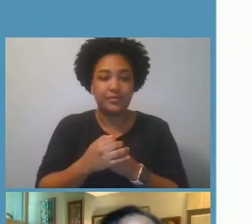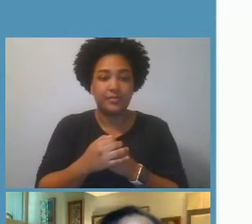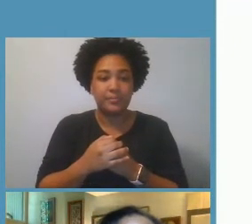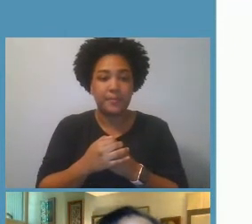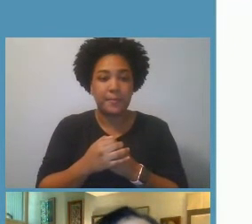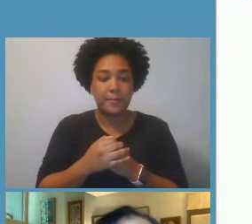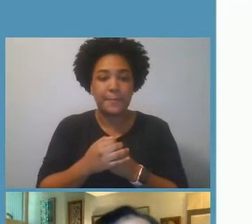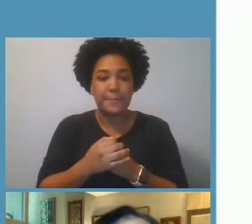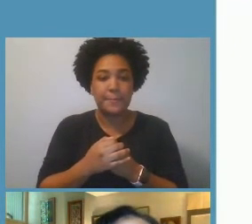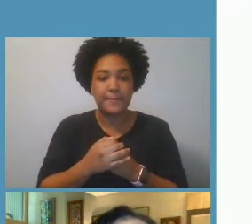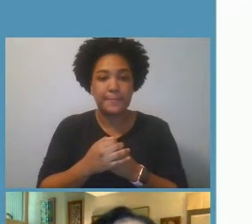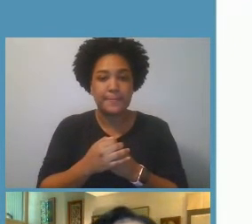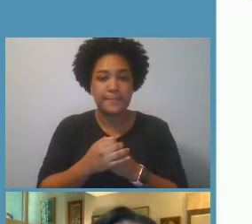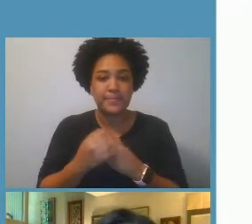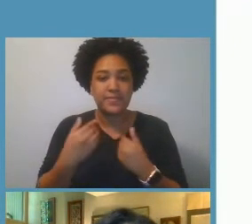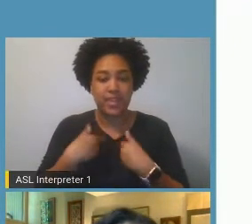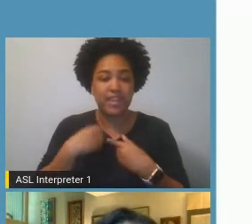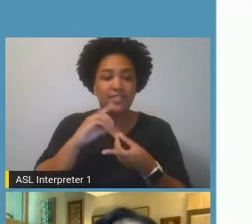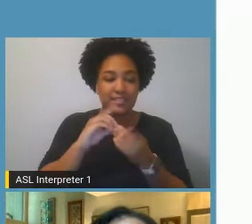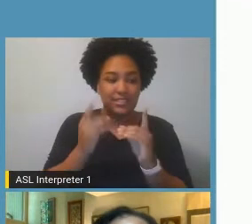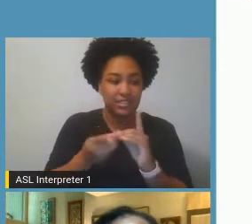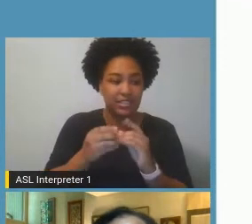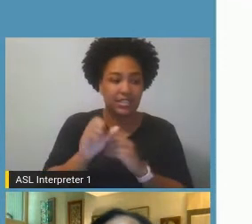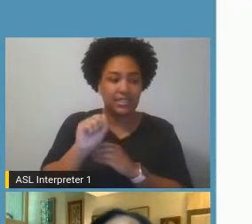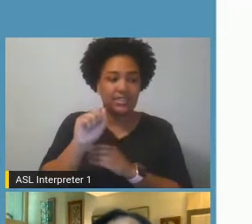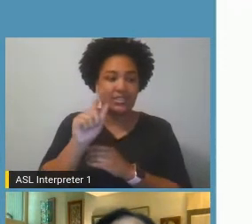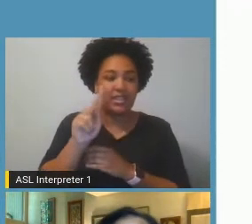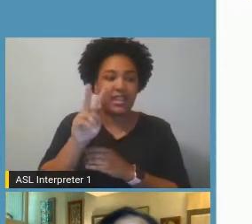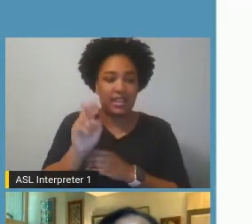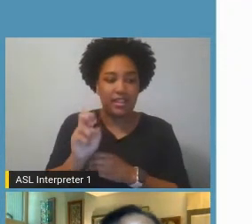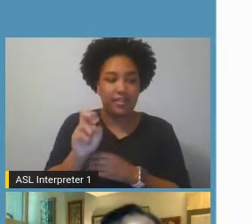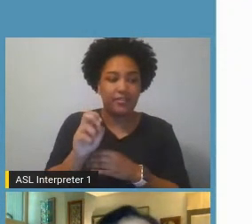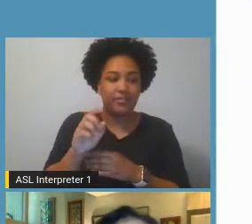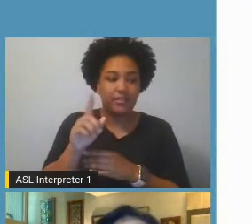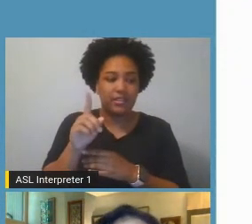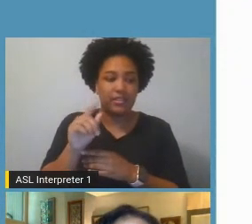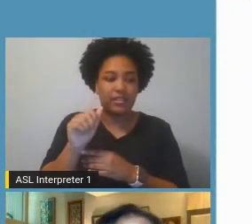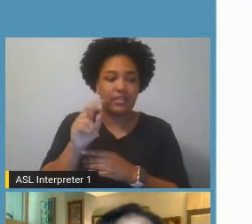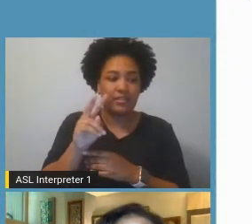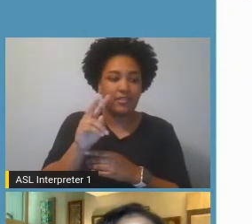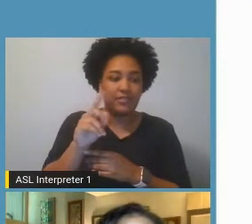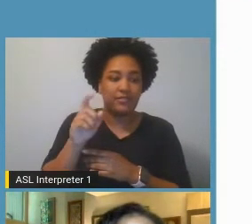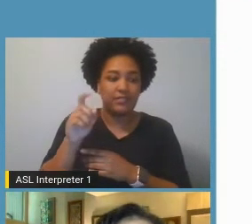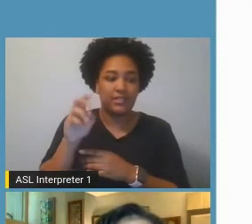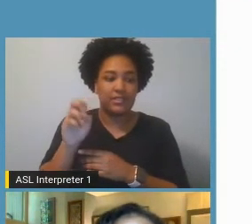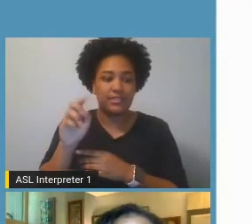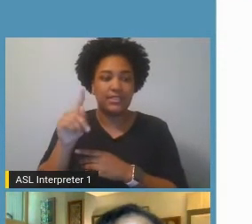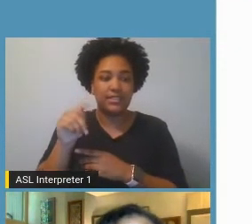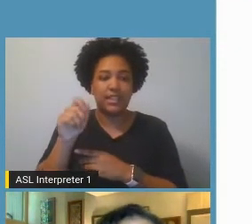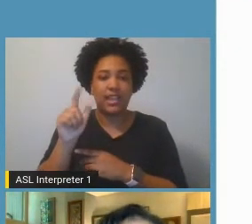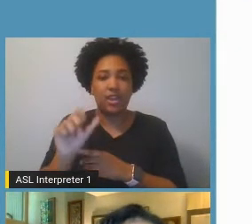and runaway slave ads, and we also have various collections from the Rotary club and